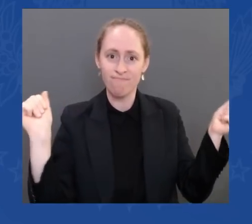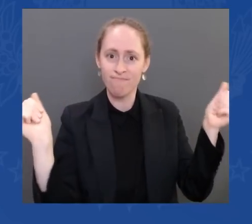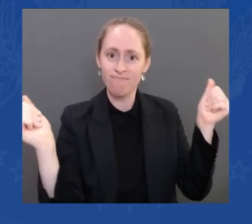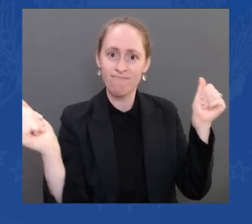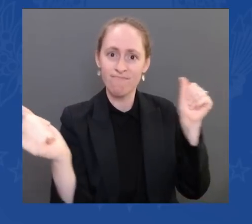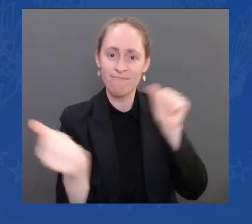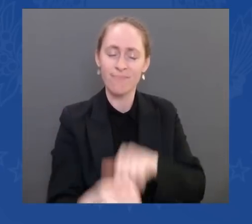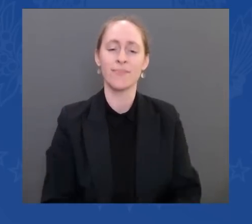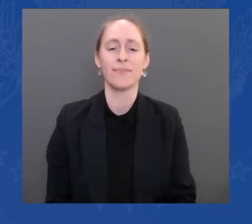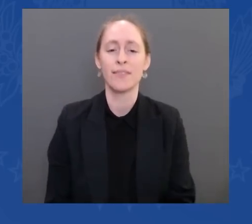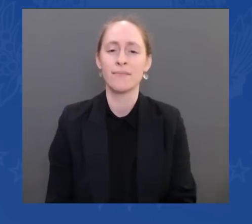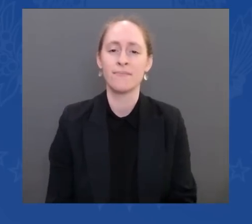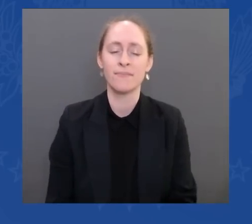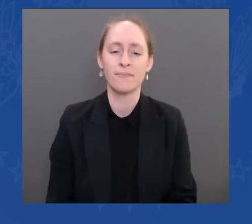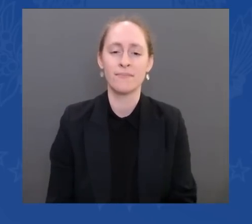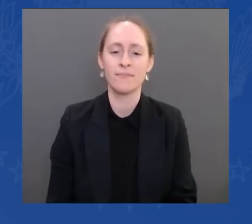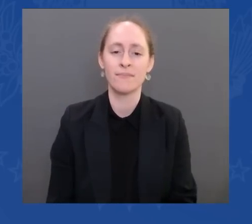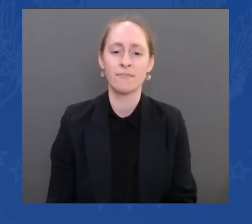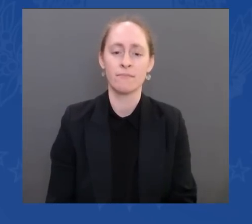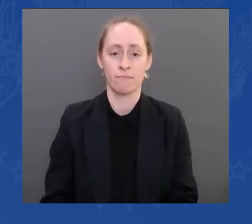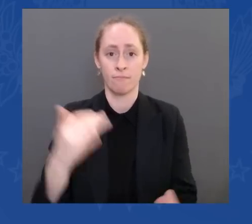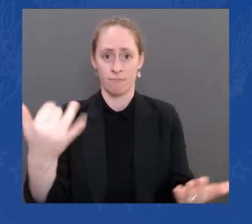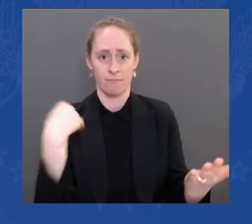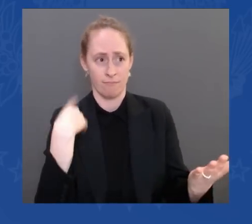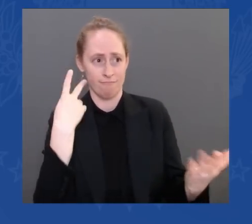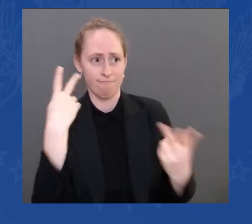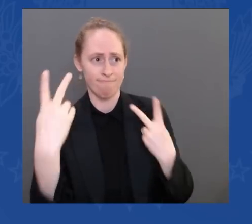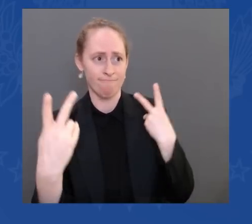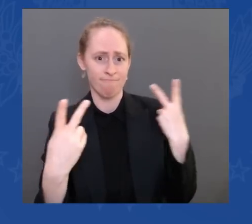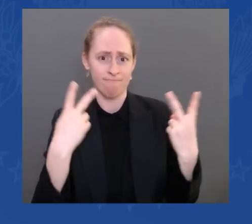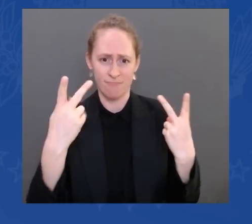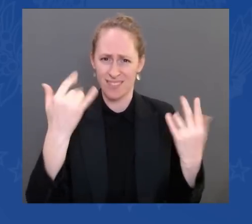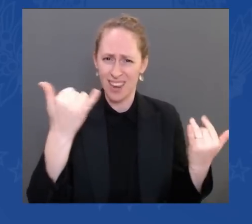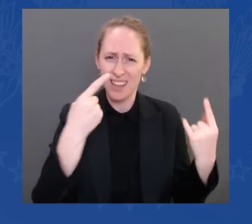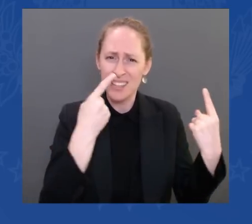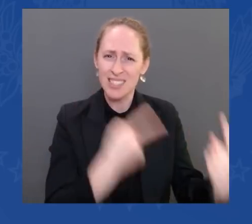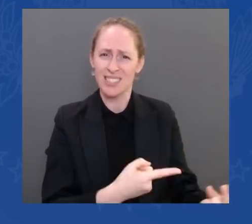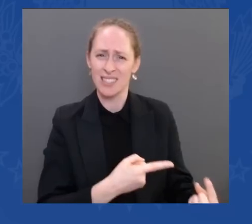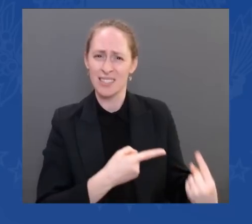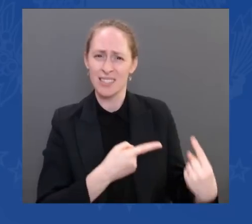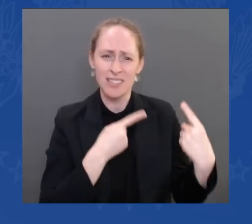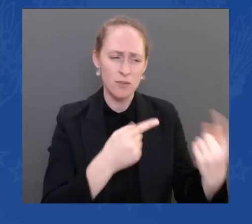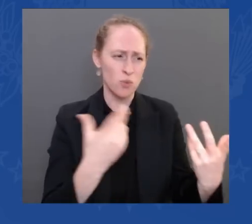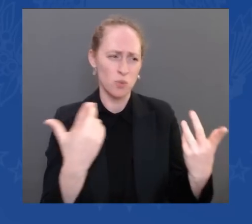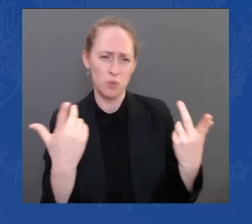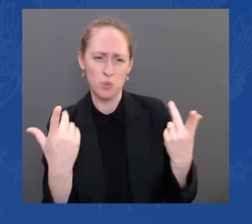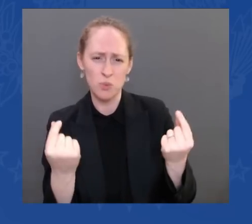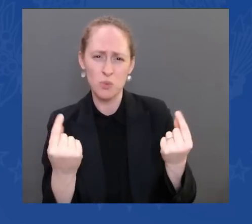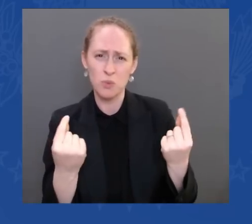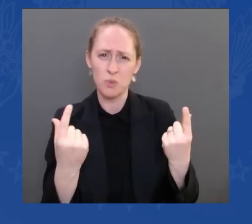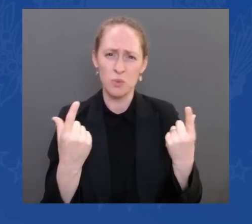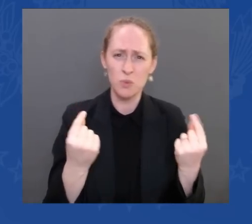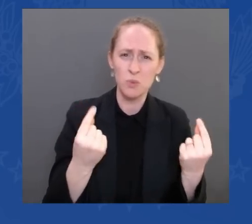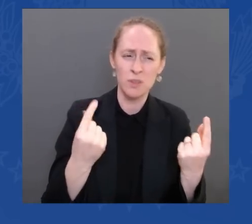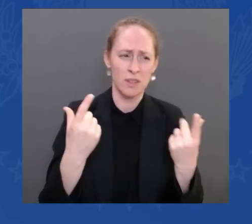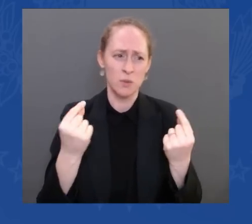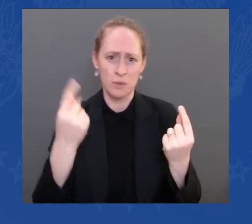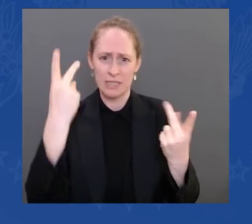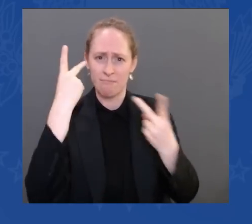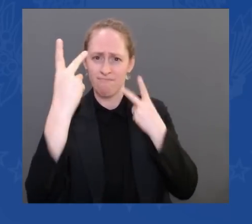Xi Jinping, the leader of China, who I've talked -- I've spent more time with than any other world leader has -- over 78 hours on the --